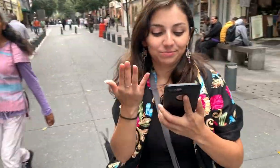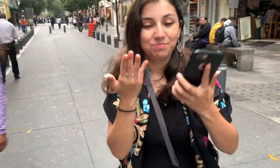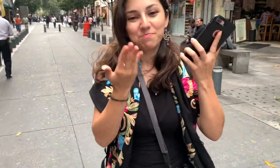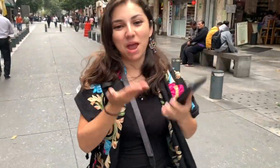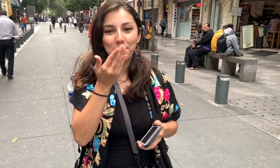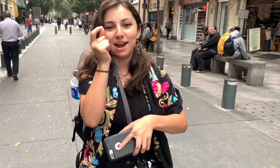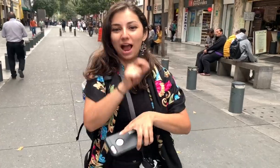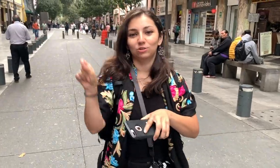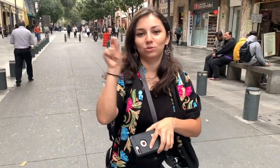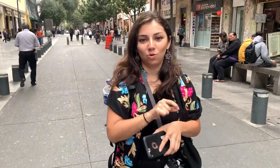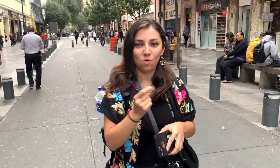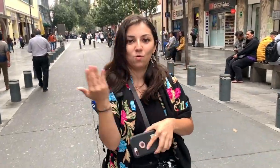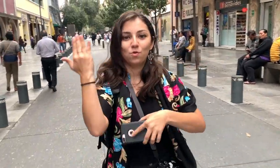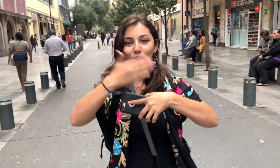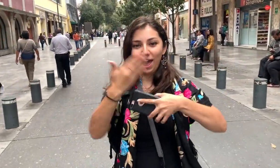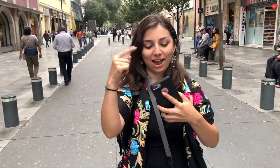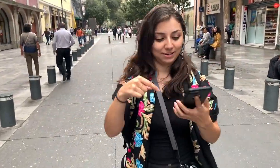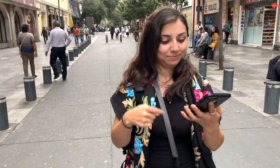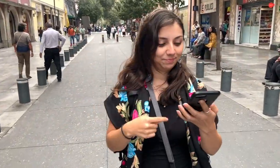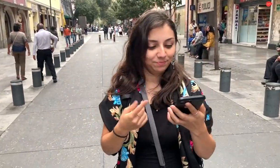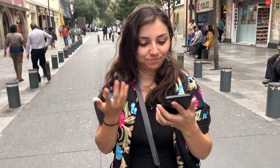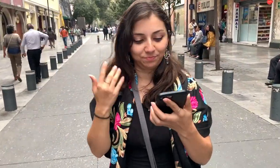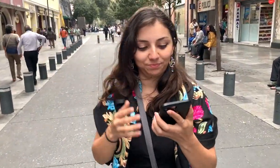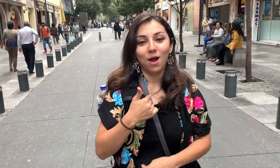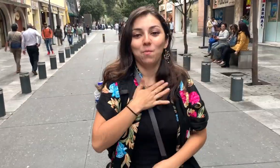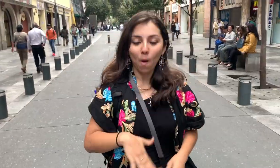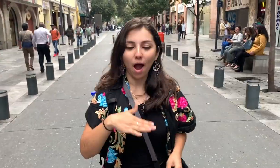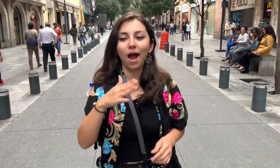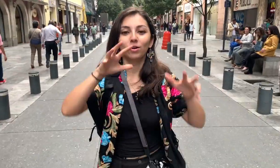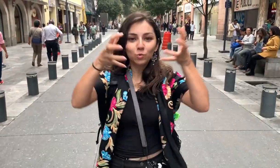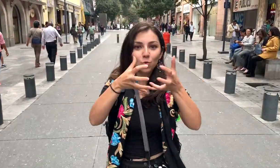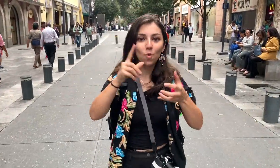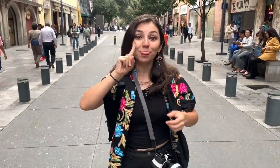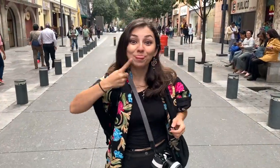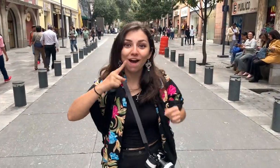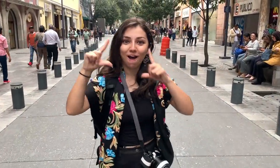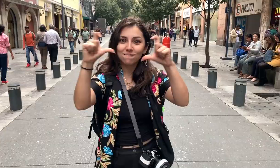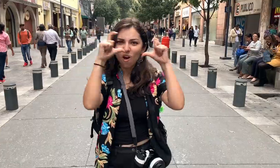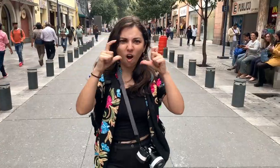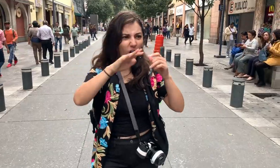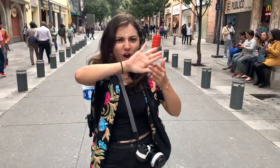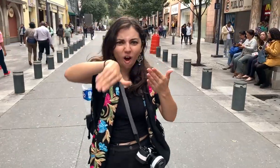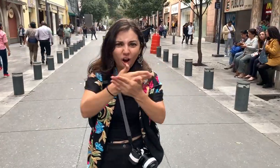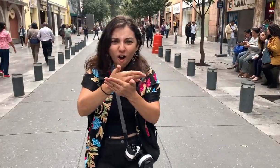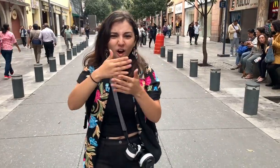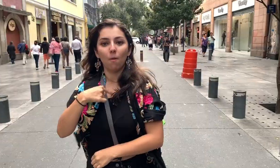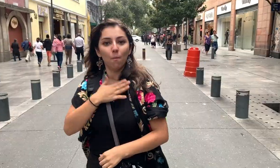It seems that maybe the next film will need to be canceled. welp. I want a GROUP of these Deaf photographers. I want all of them to come for the video.